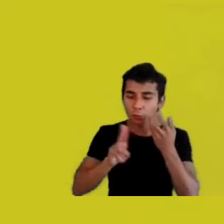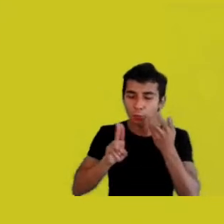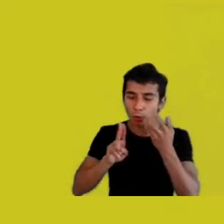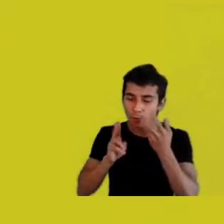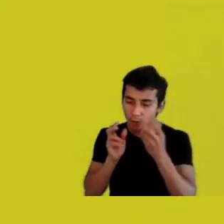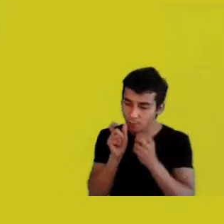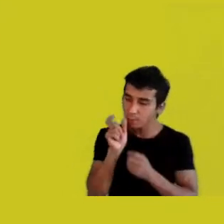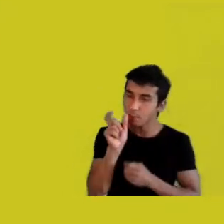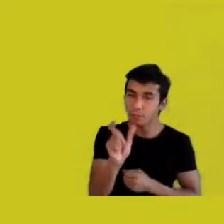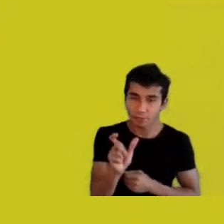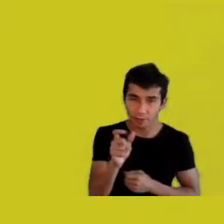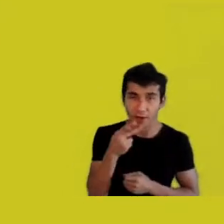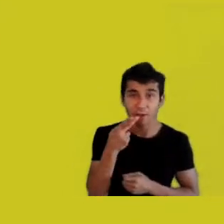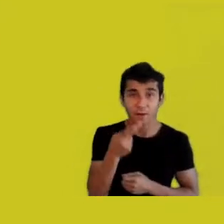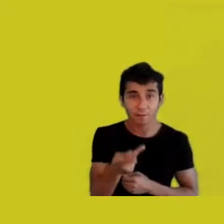with these spirit-relatives in the afterlife,